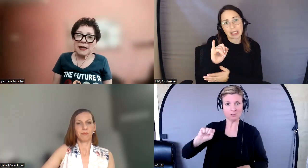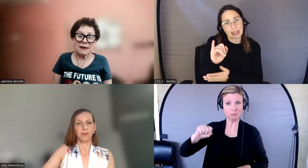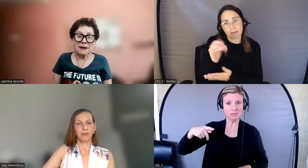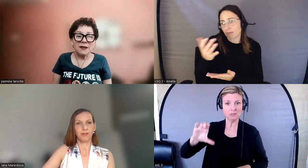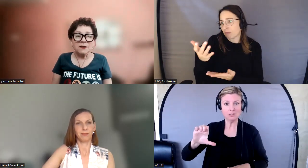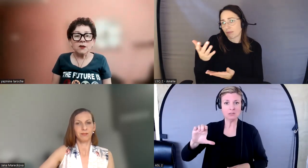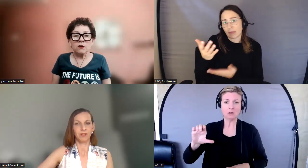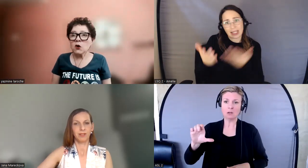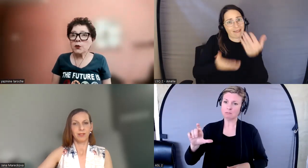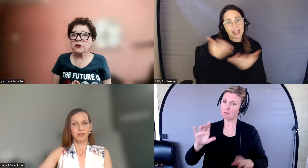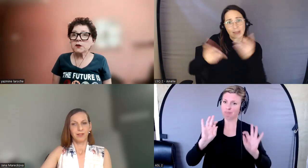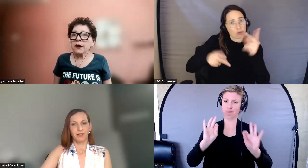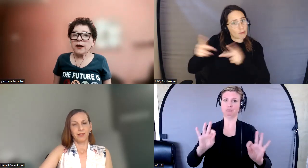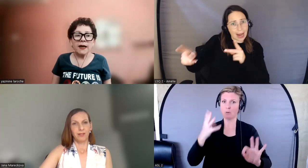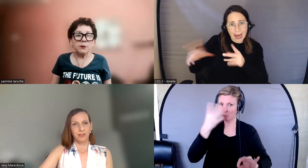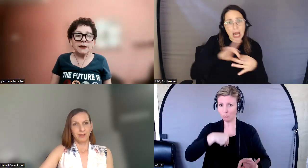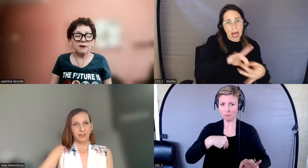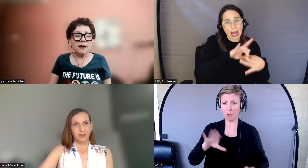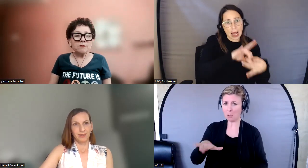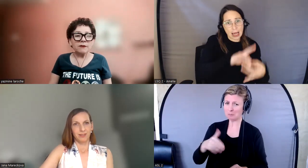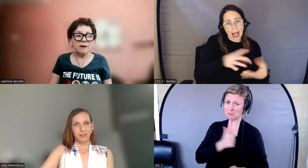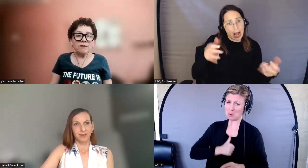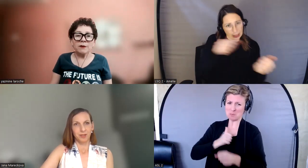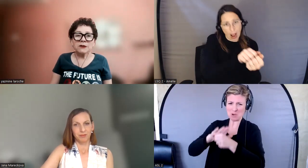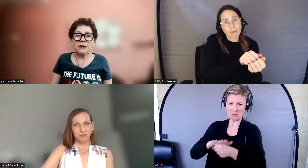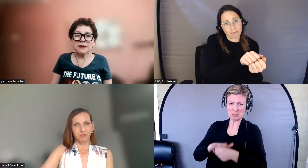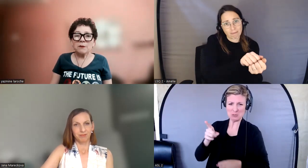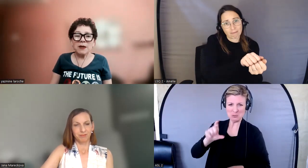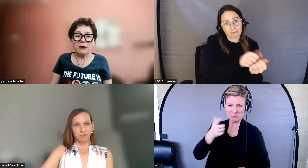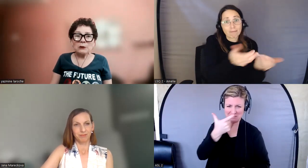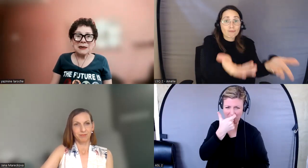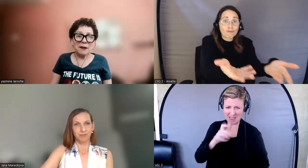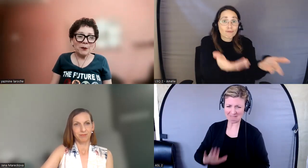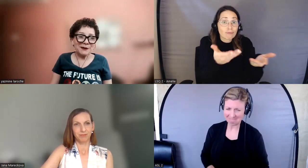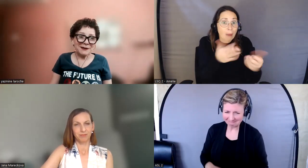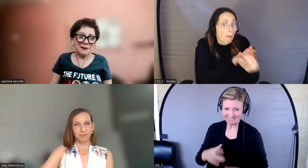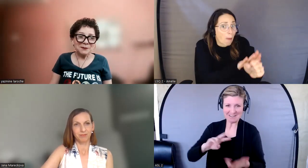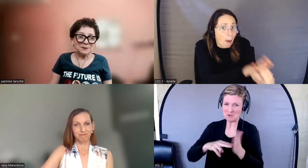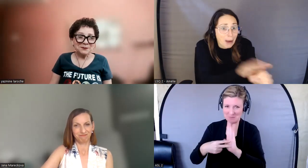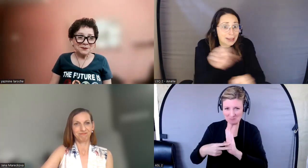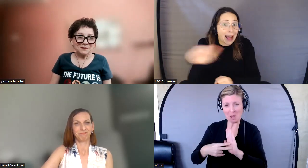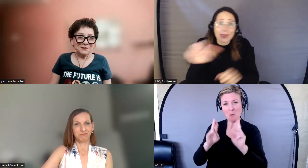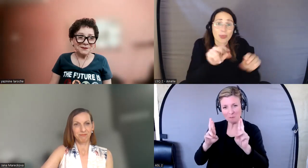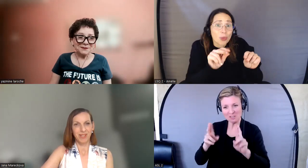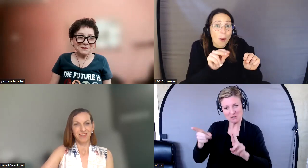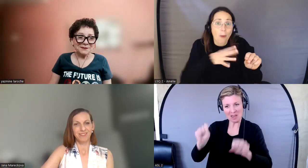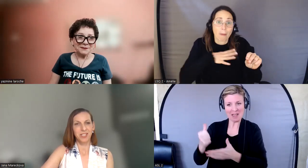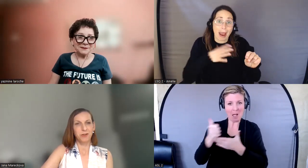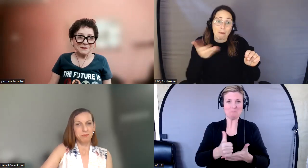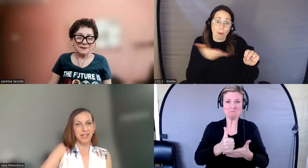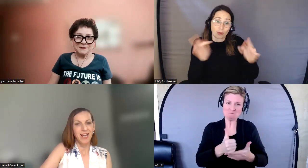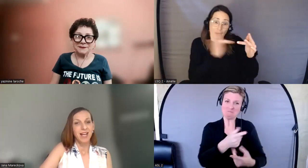Canada so no pressure Sarah Anne but I'm I'm I'm suggesting that maybe you can help foreign